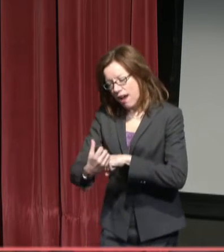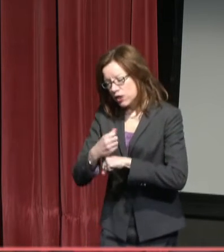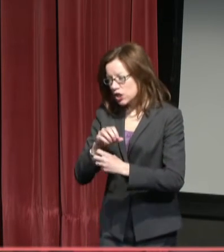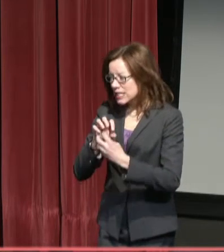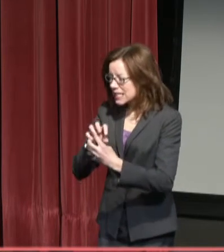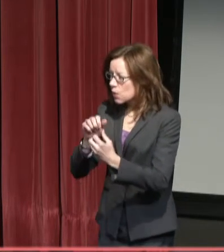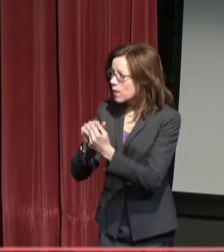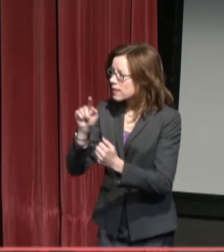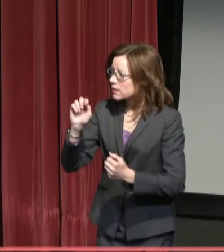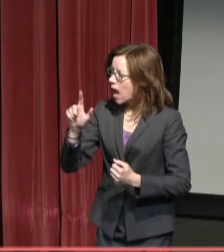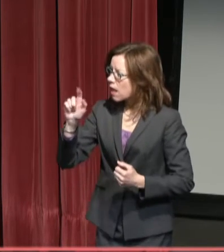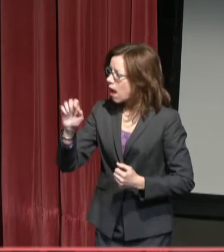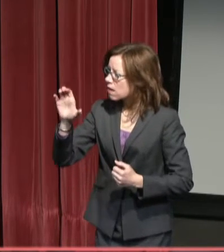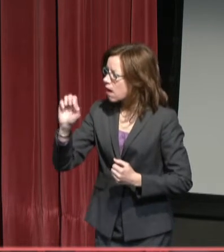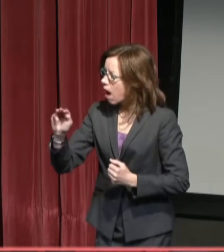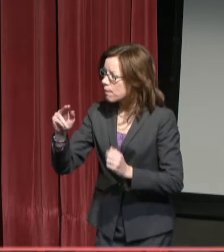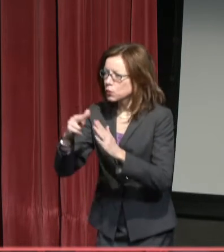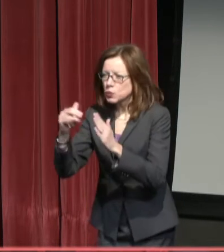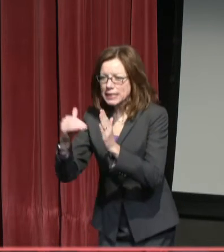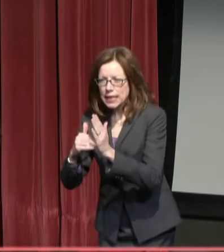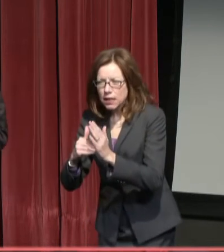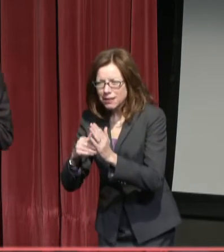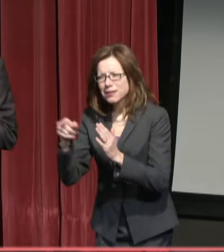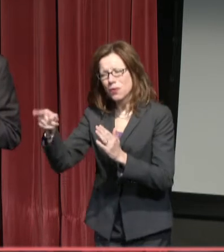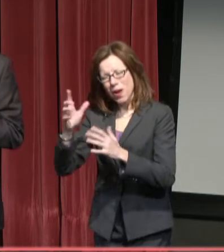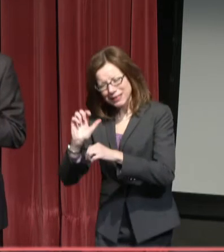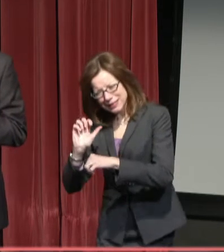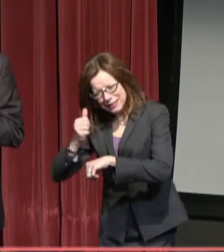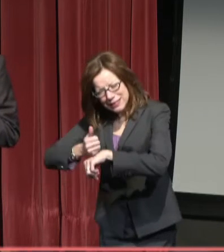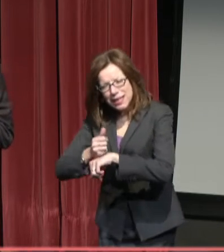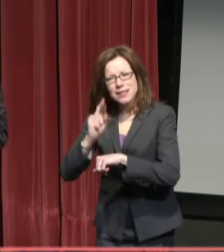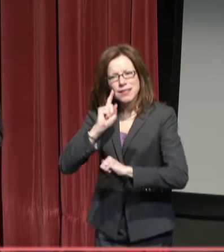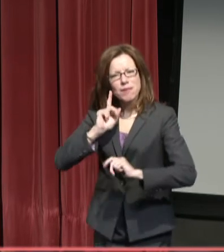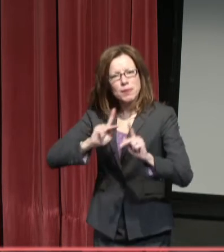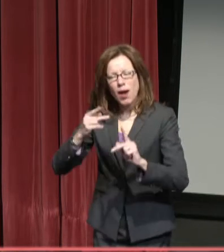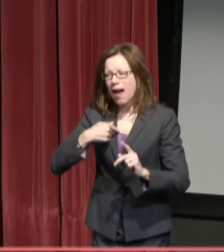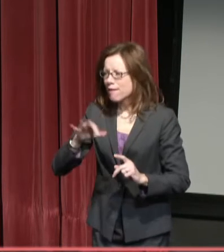to get a free phone relay service for Deaf people in New Zealand.